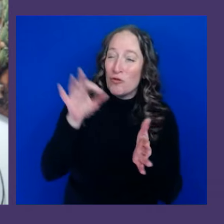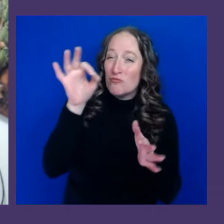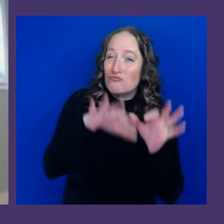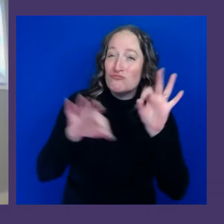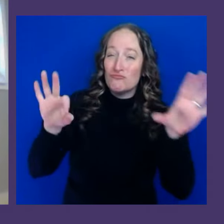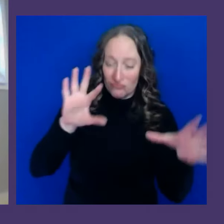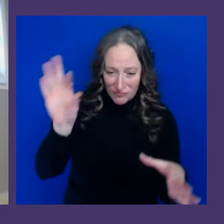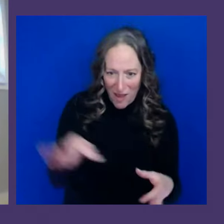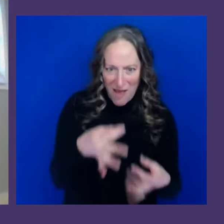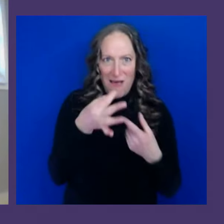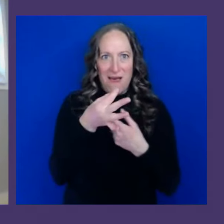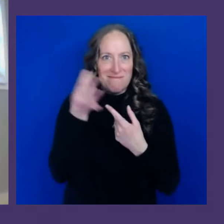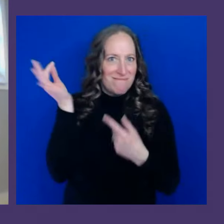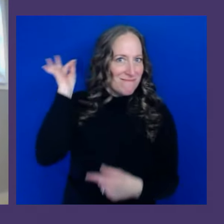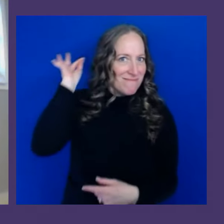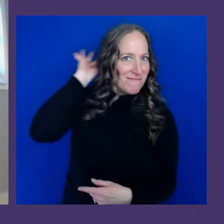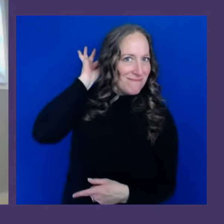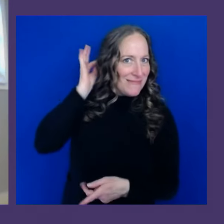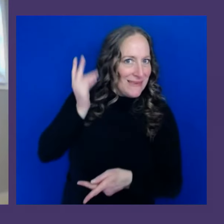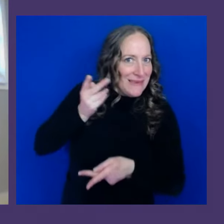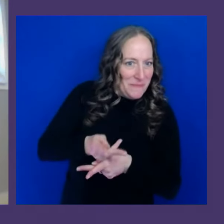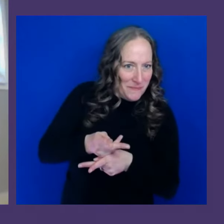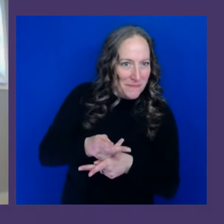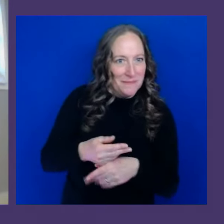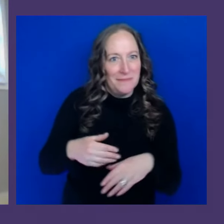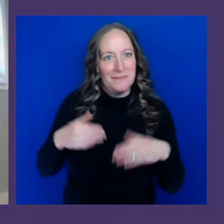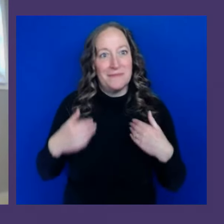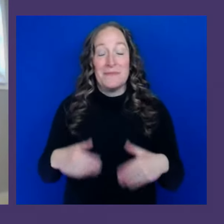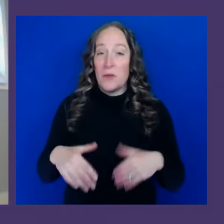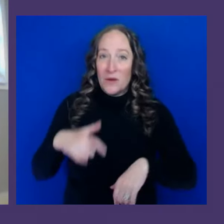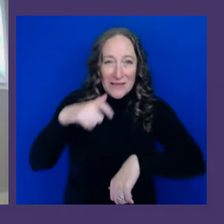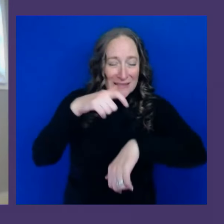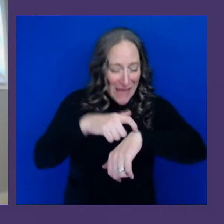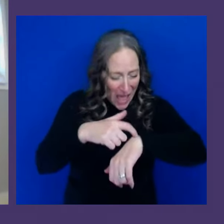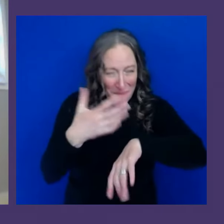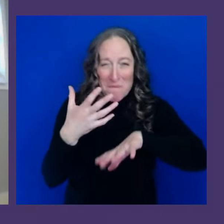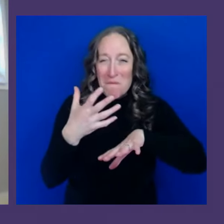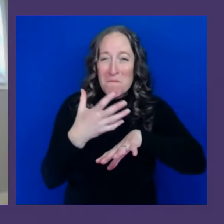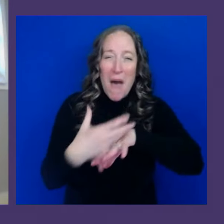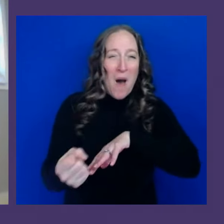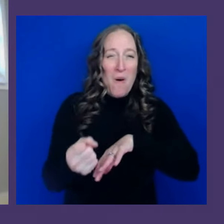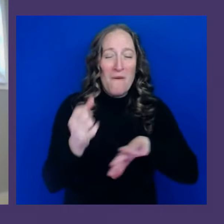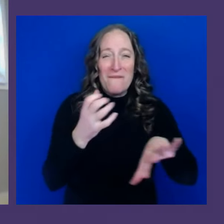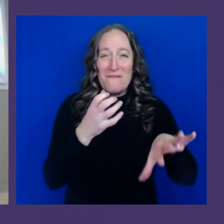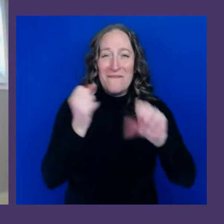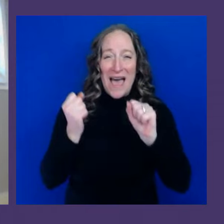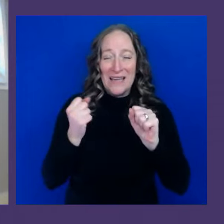Time flies when we're having fun. I'm afraid I have to call this session to a close.